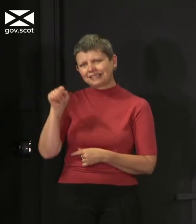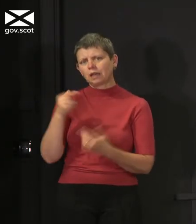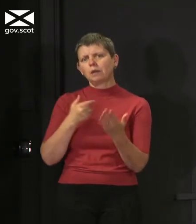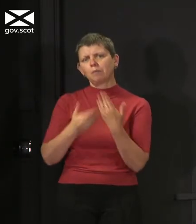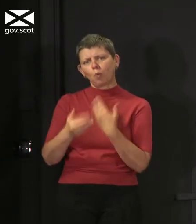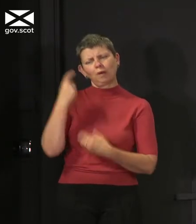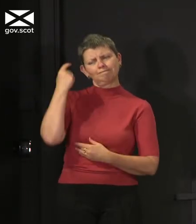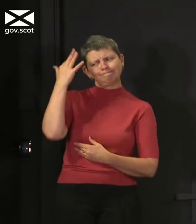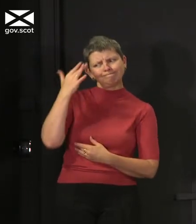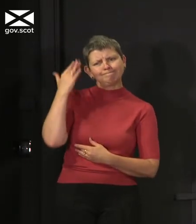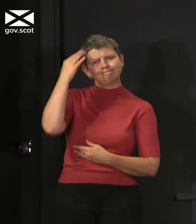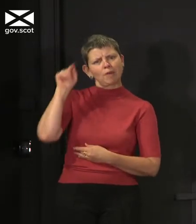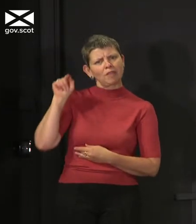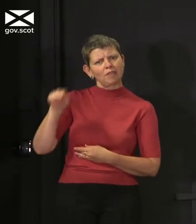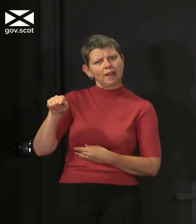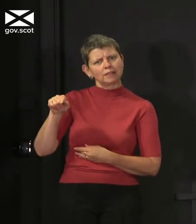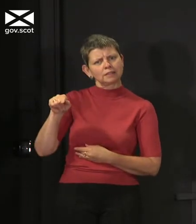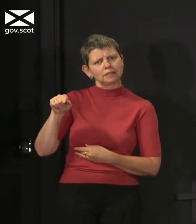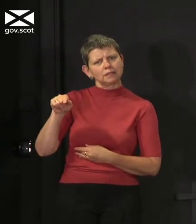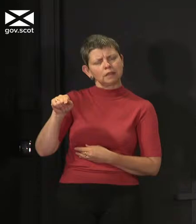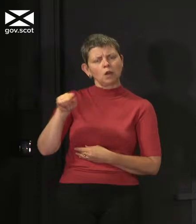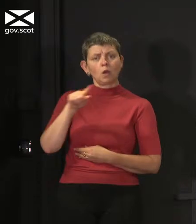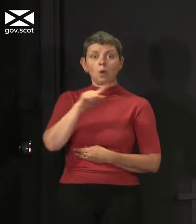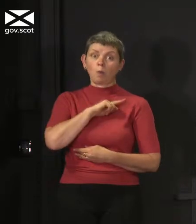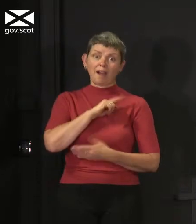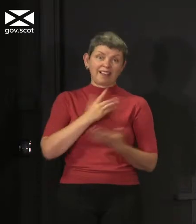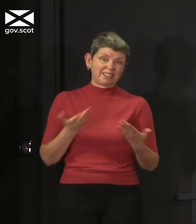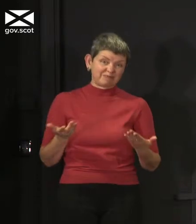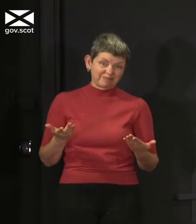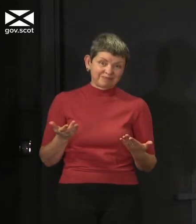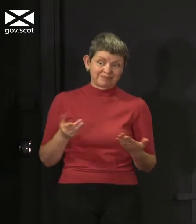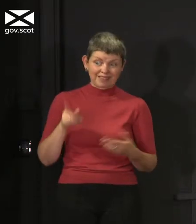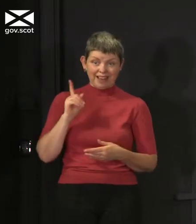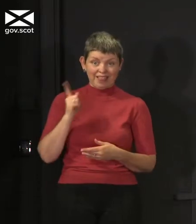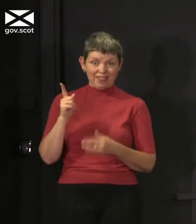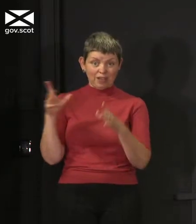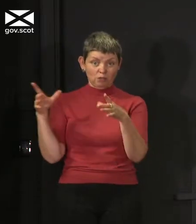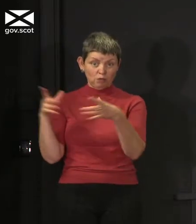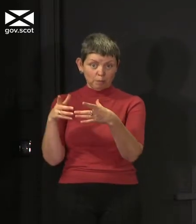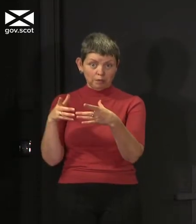consideration to. Because to be blunt, in that category, there is, and certainly this